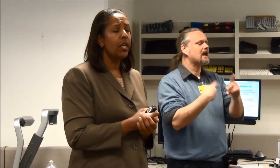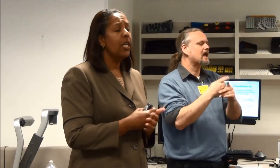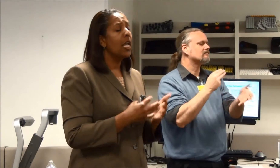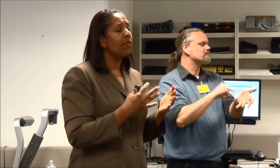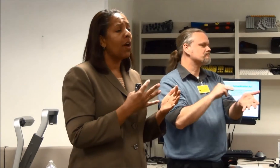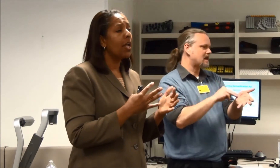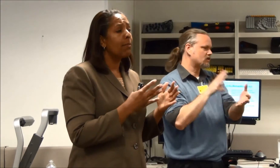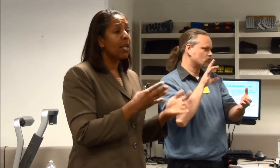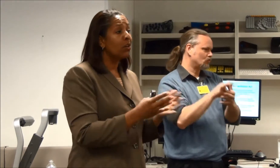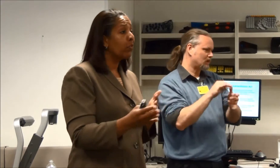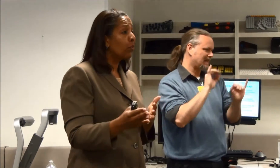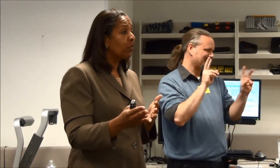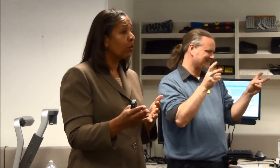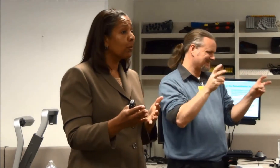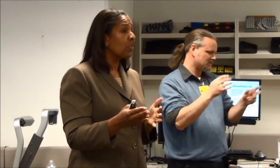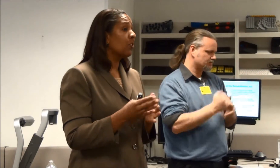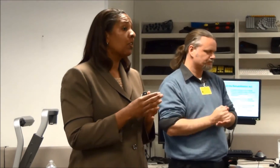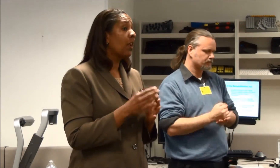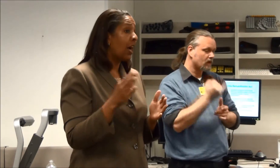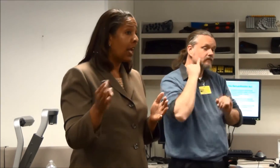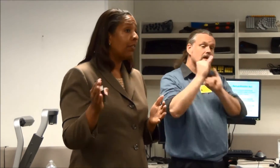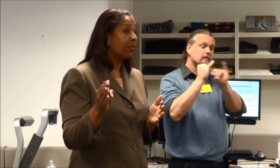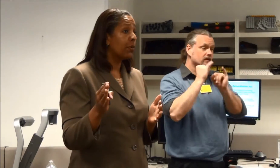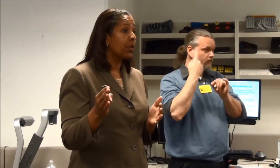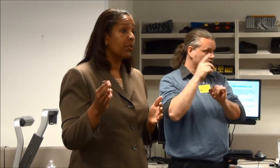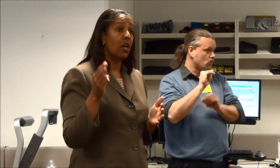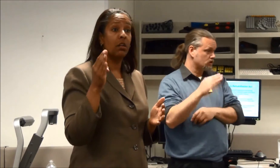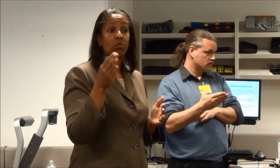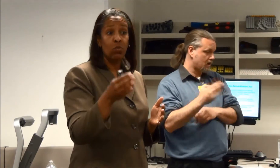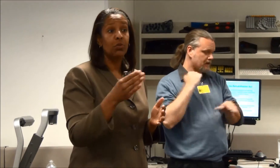If I am interviewing for a position, I have to focus on what's required for the position?